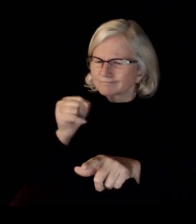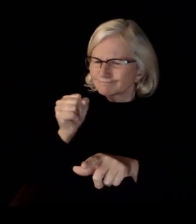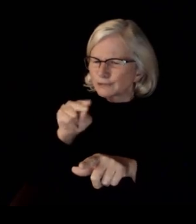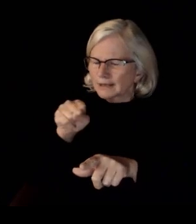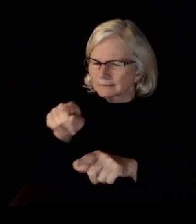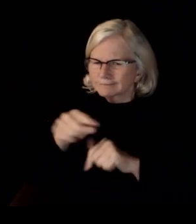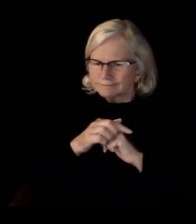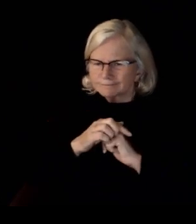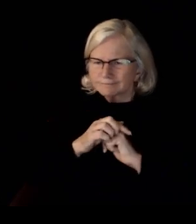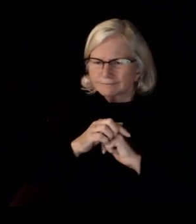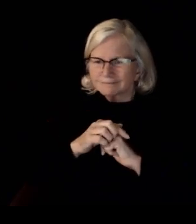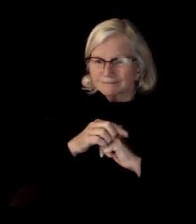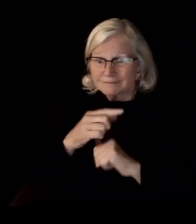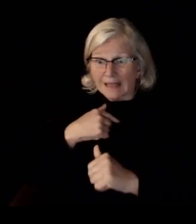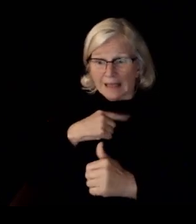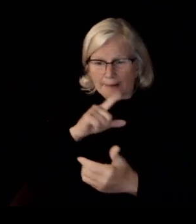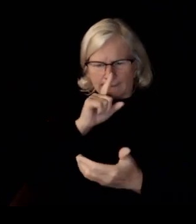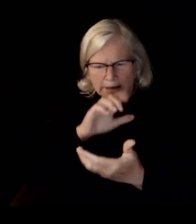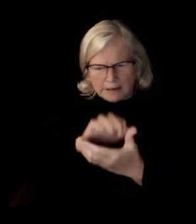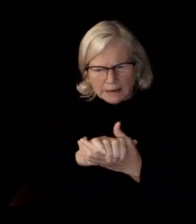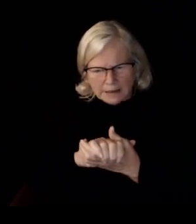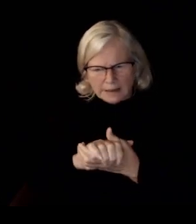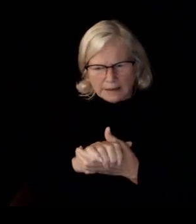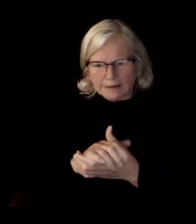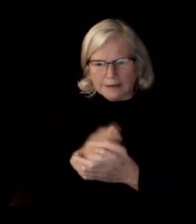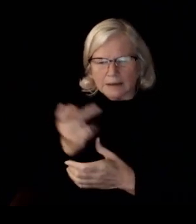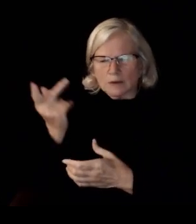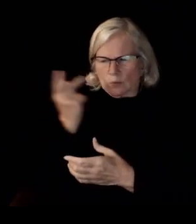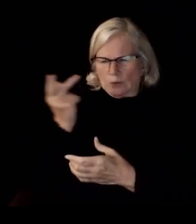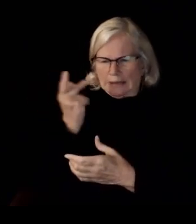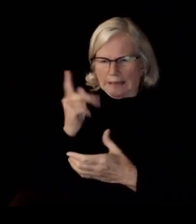with the the attention, the diligence that's that's going on in our healthcare system,